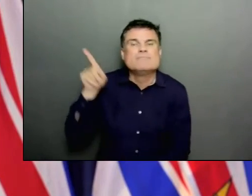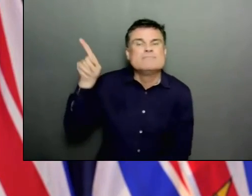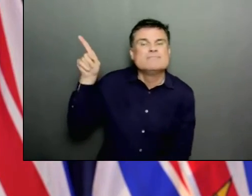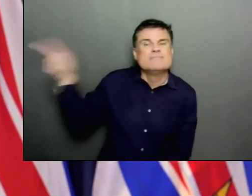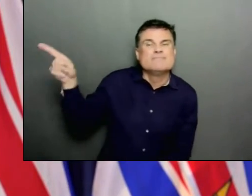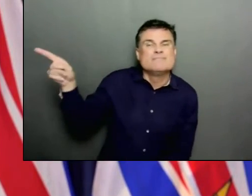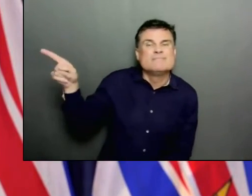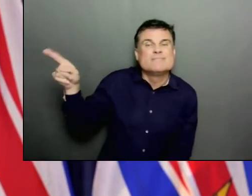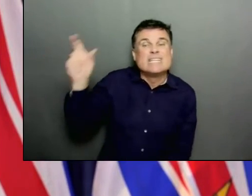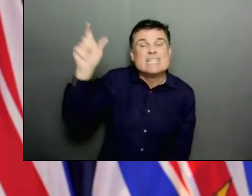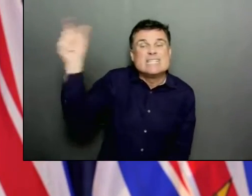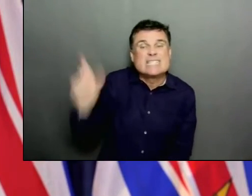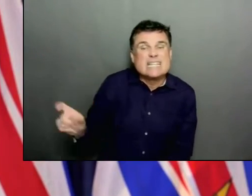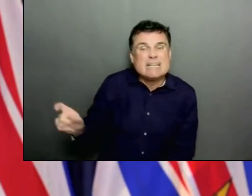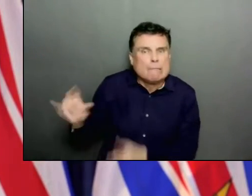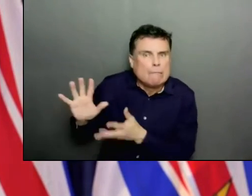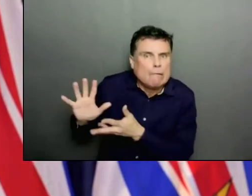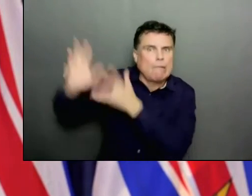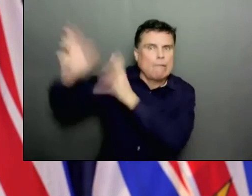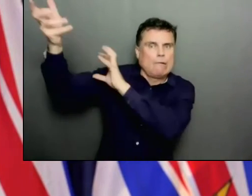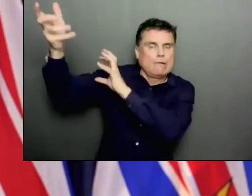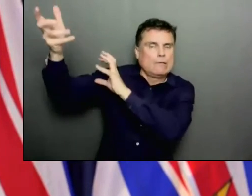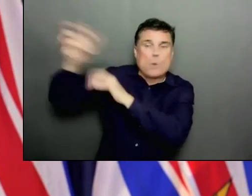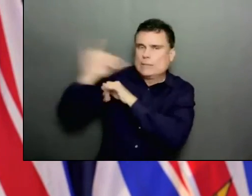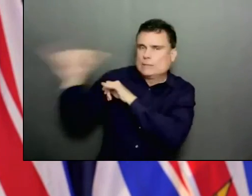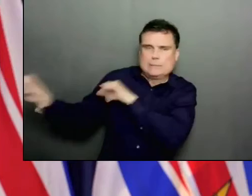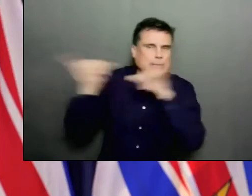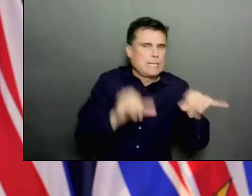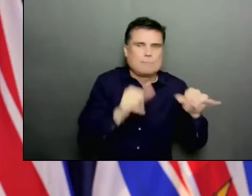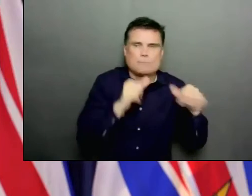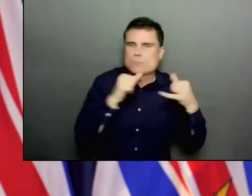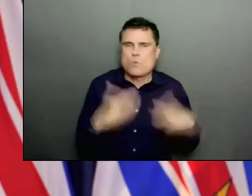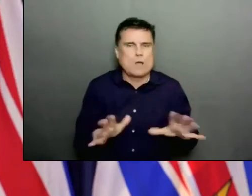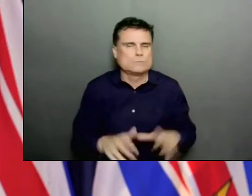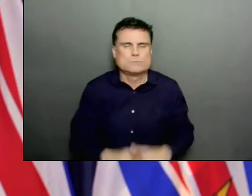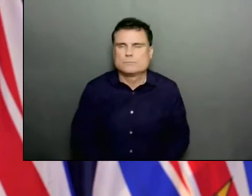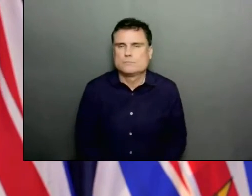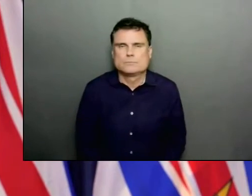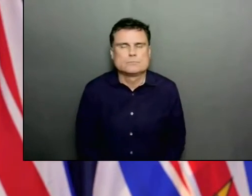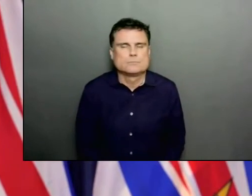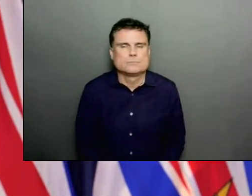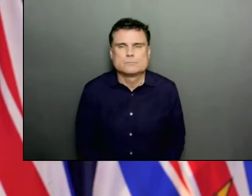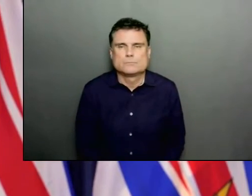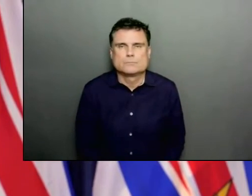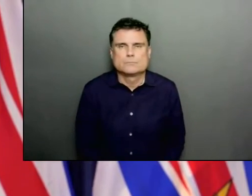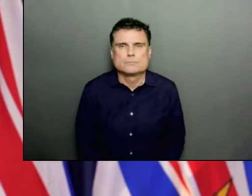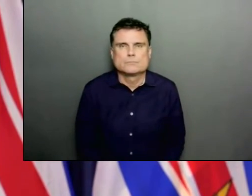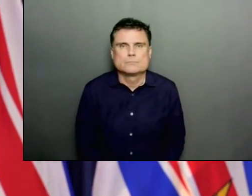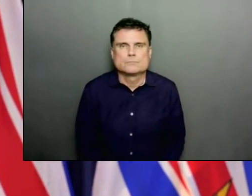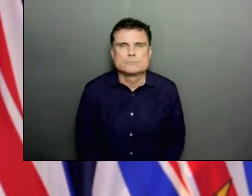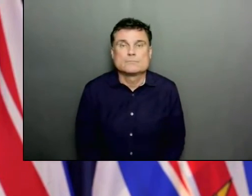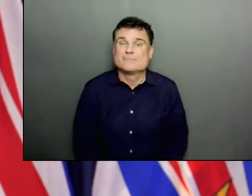base bed occupancy rate is 83.8 per cent across the health care system. Nowhere is it